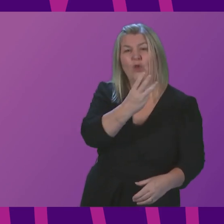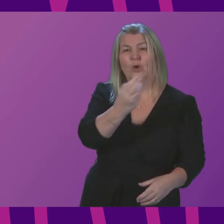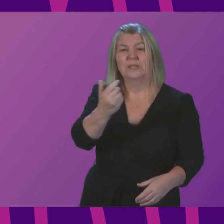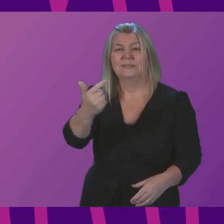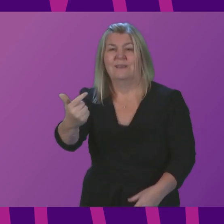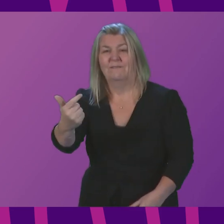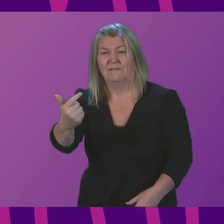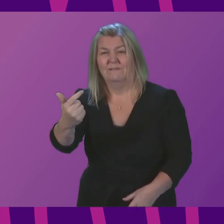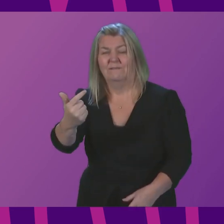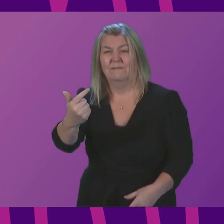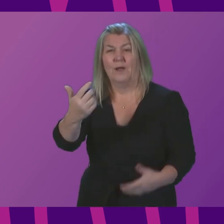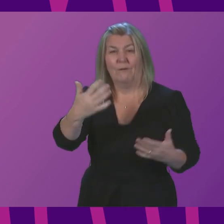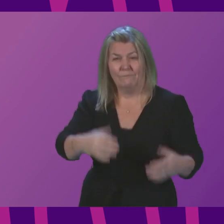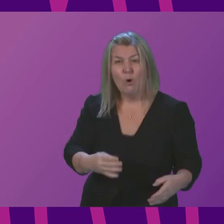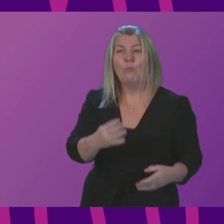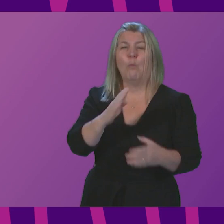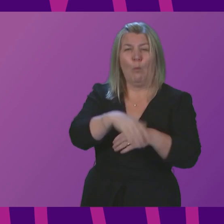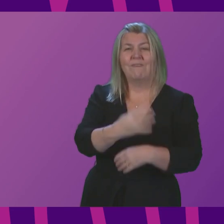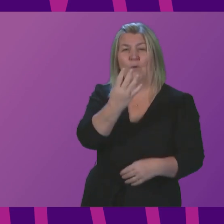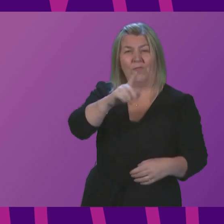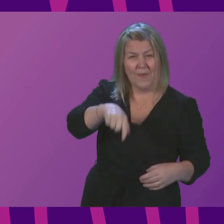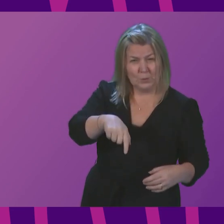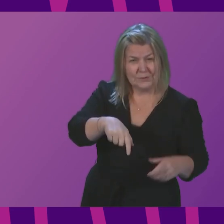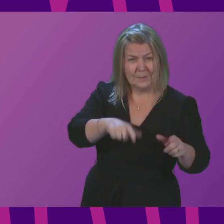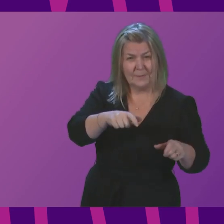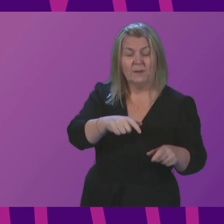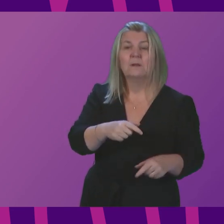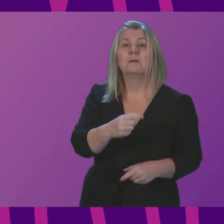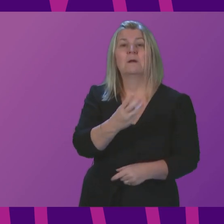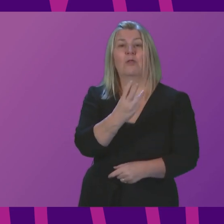notified, is 37. At the moment, 37 of those victims are aware of where the offender in